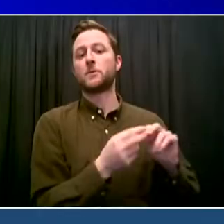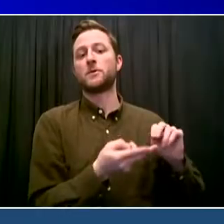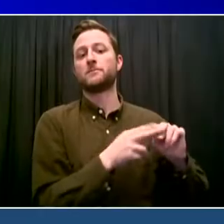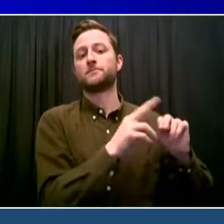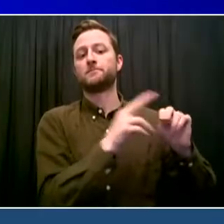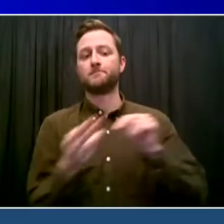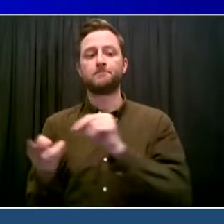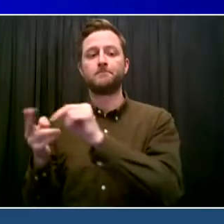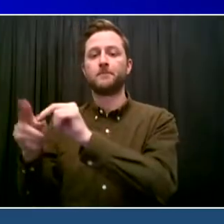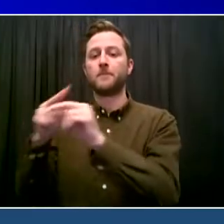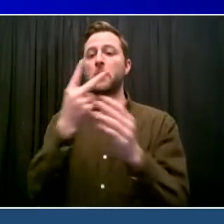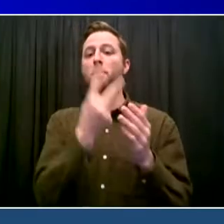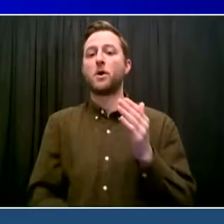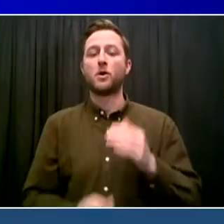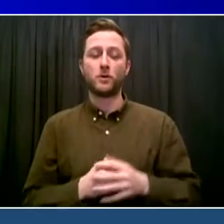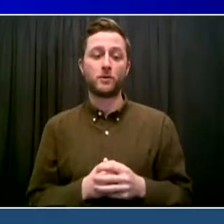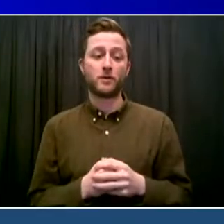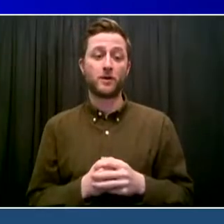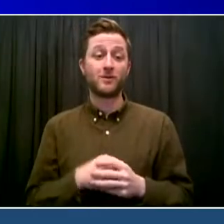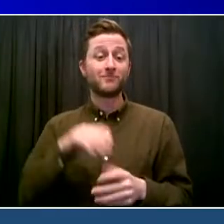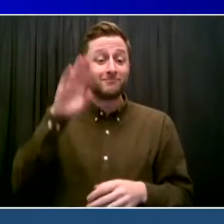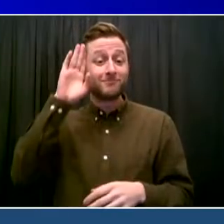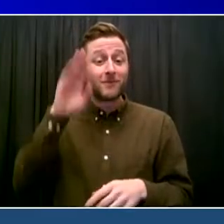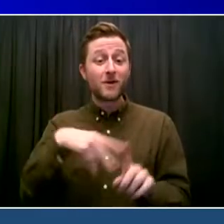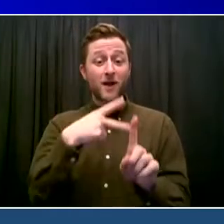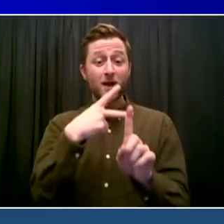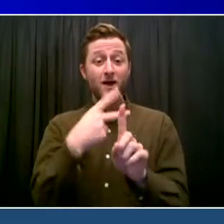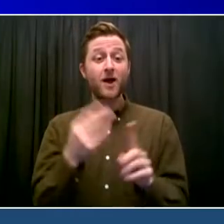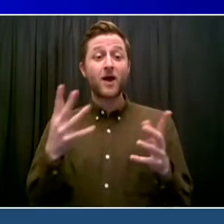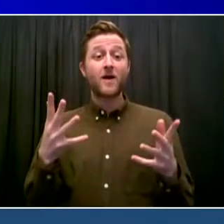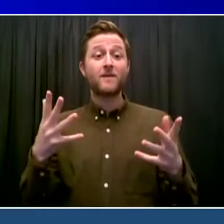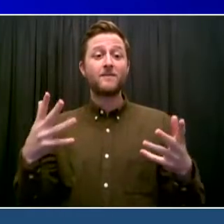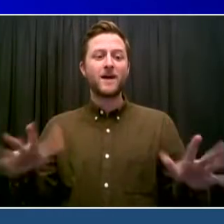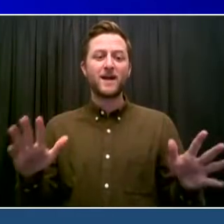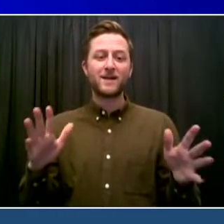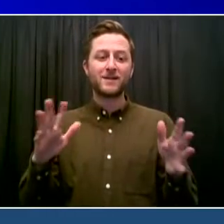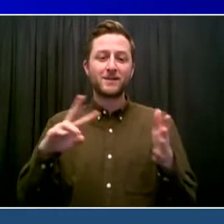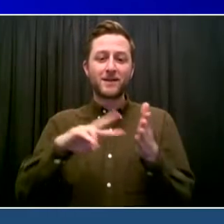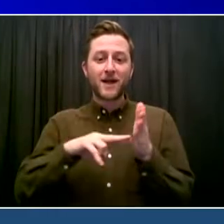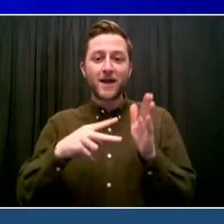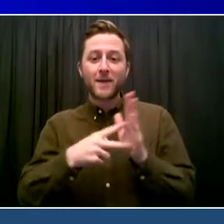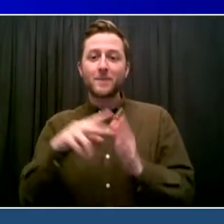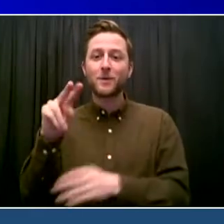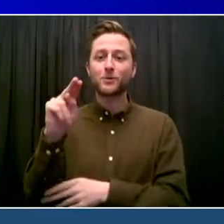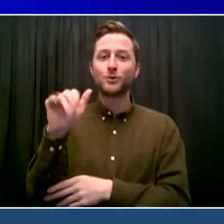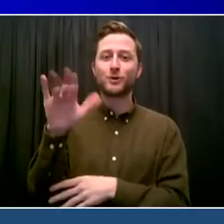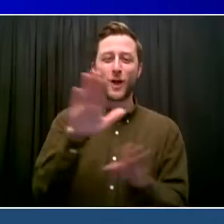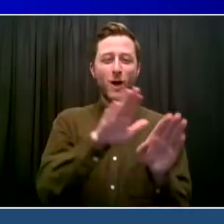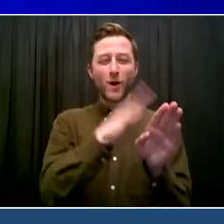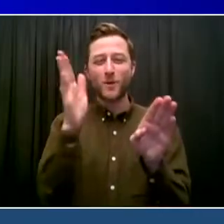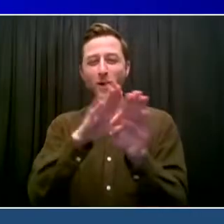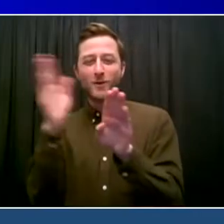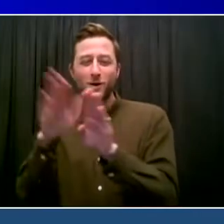BOOSTED UNVACCINATED IN THIS CITY. THIS WILL HELP GUSET OUR